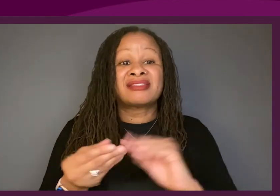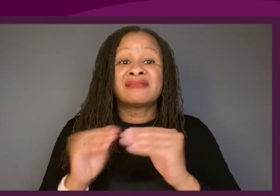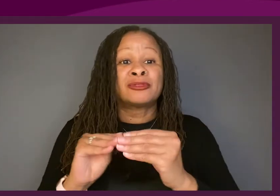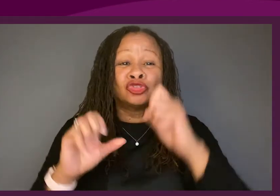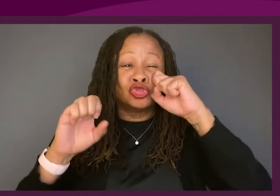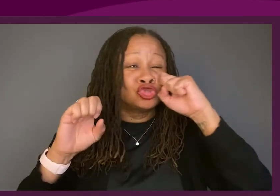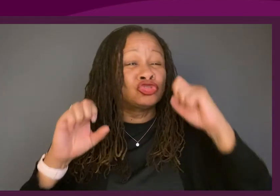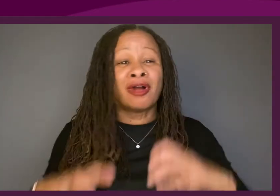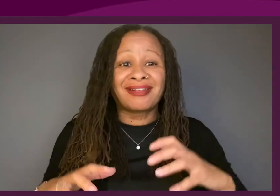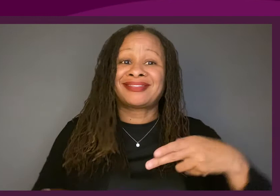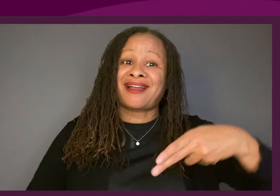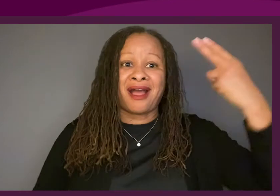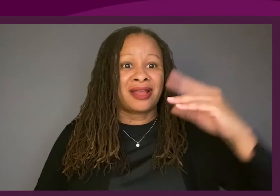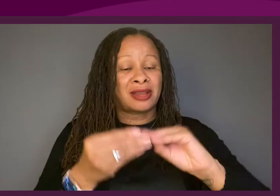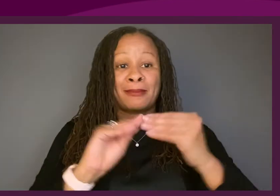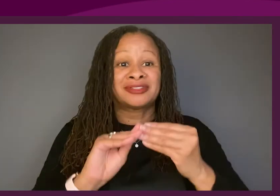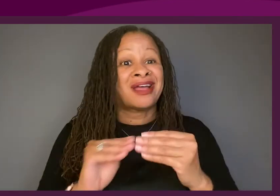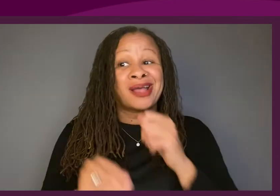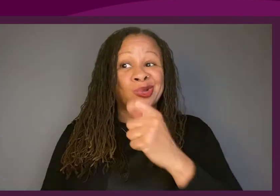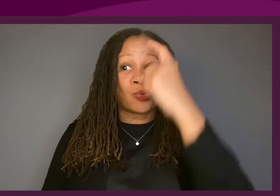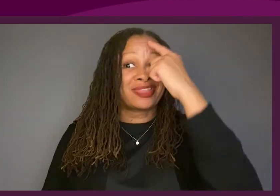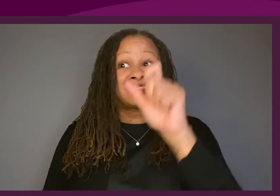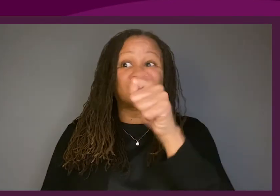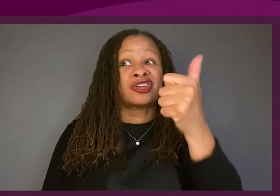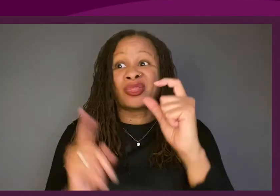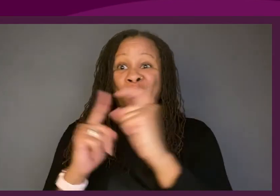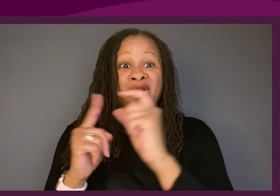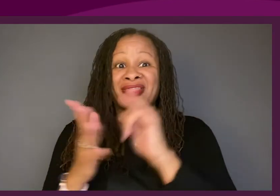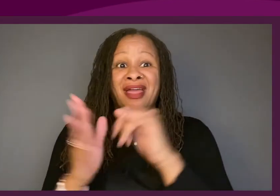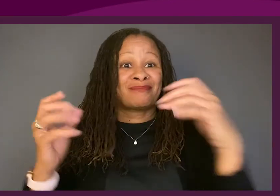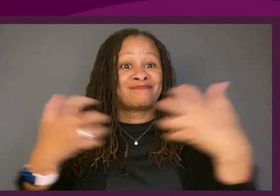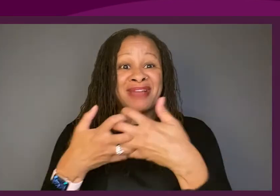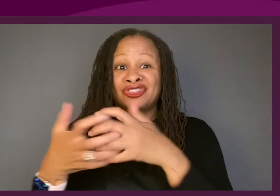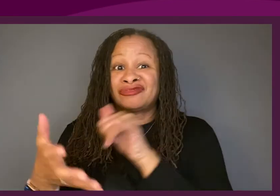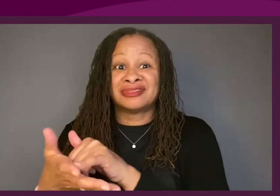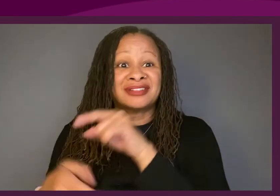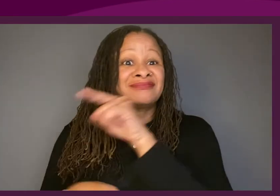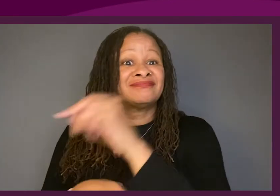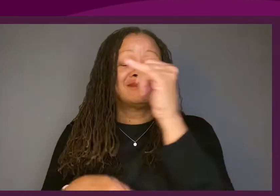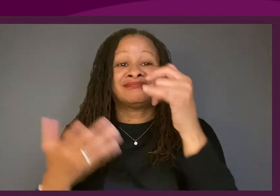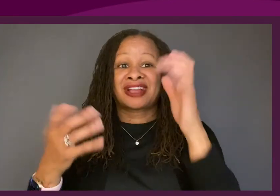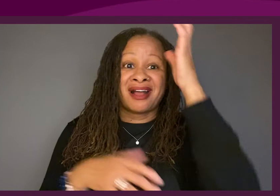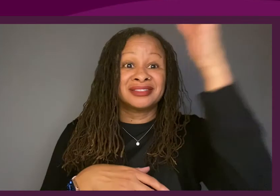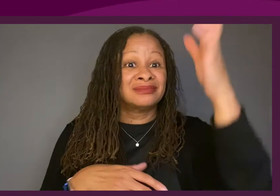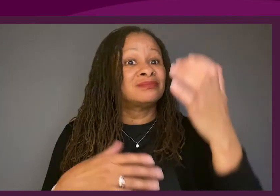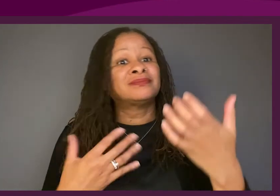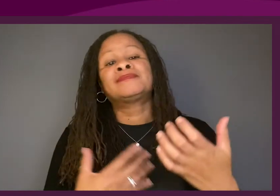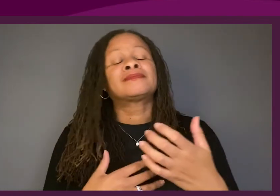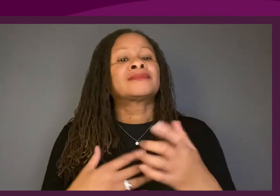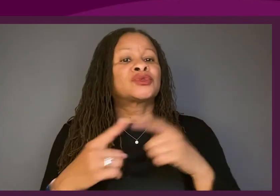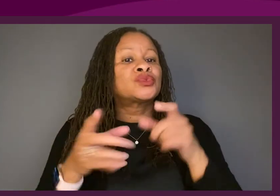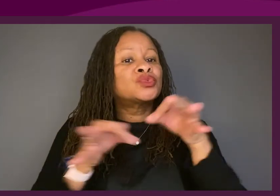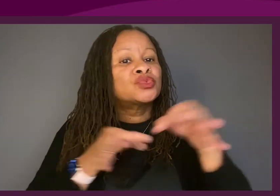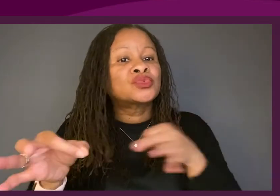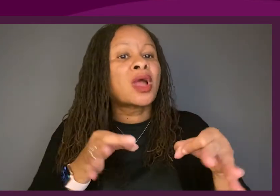more appropriately be used to describe the genocide of hundreds of thousands of people,